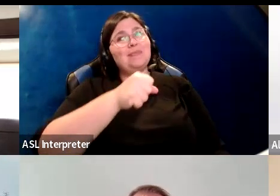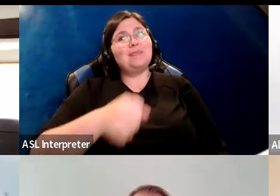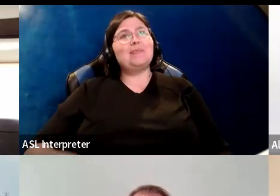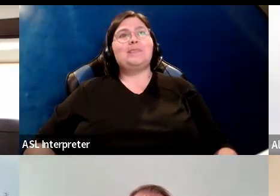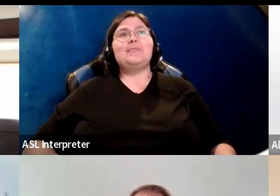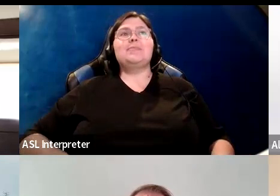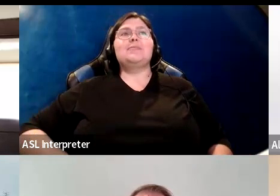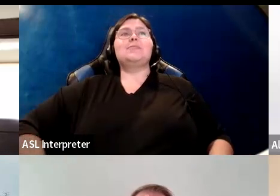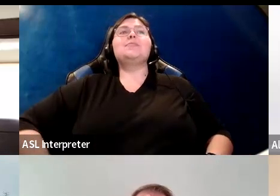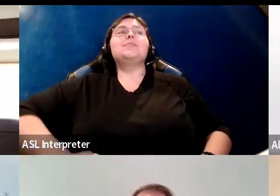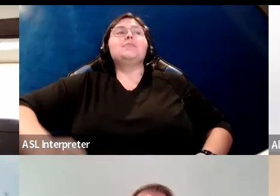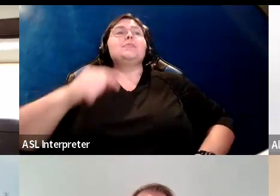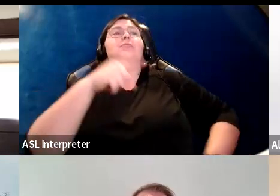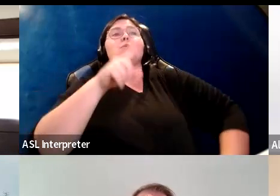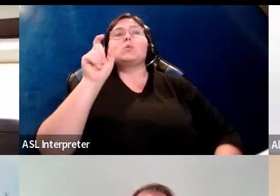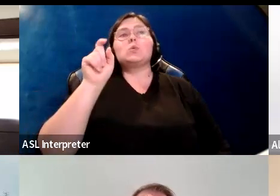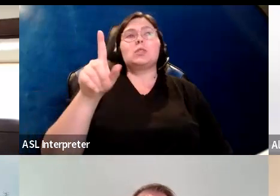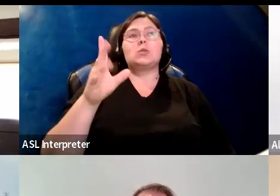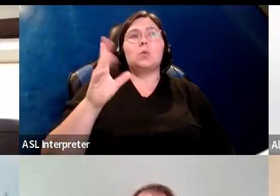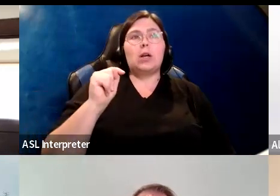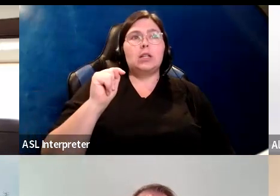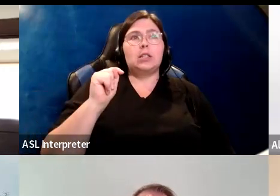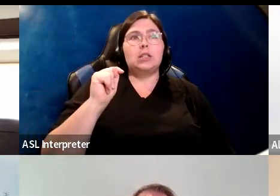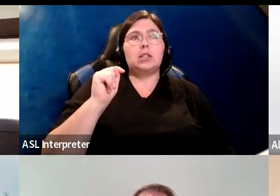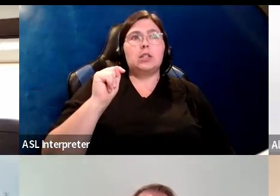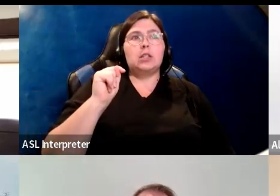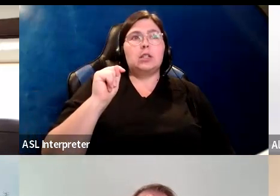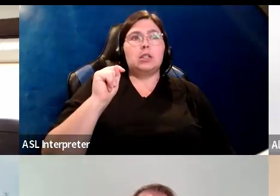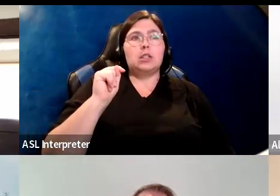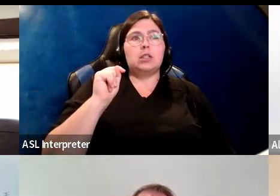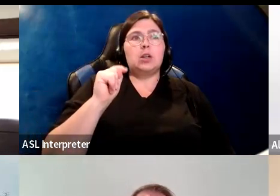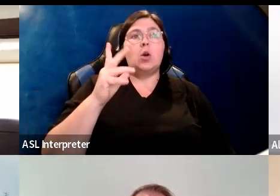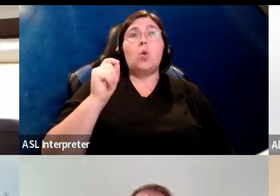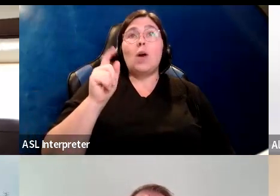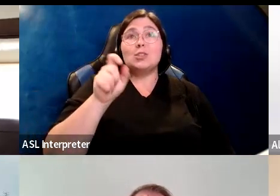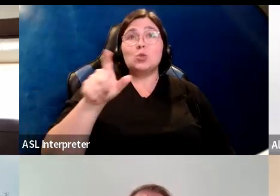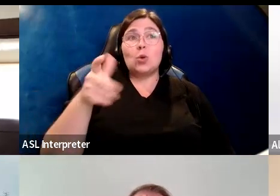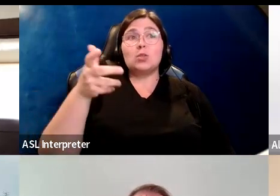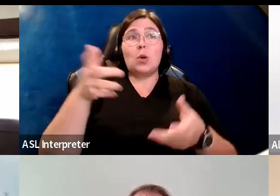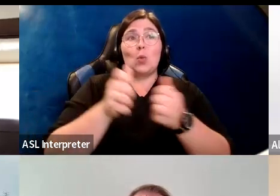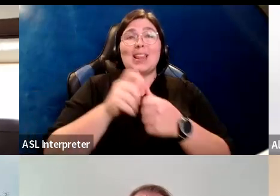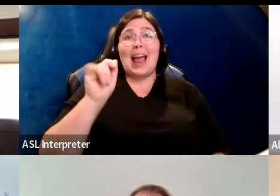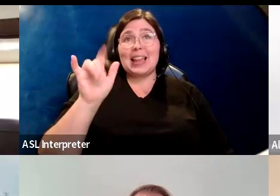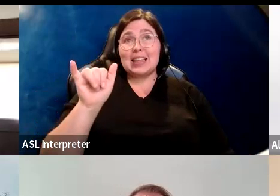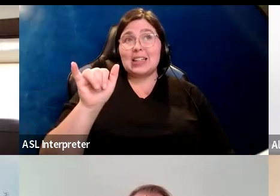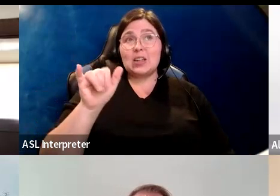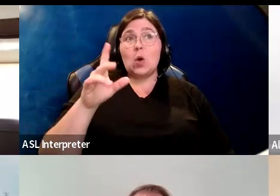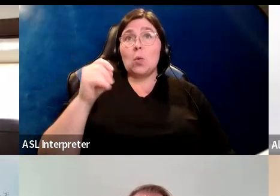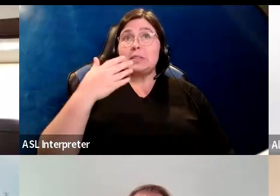The question is, what is the tool that you've been working on with Allie? What is it good at? What is it bad at?